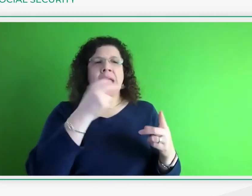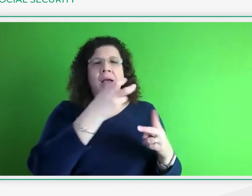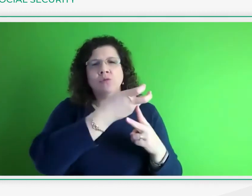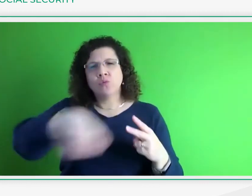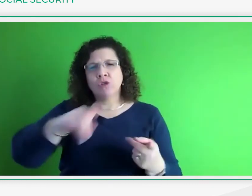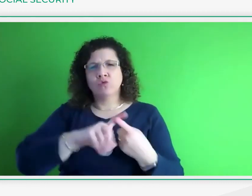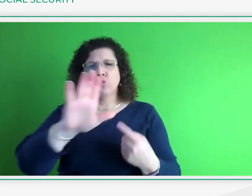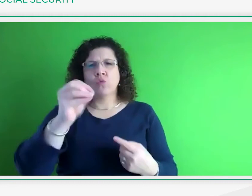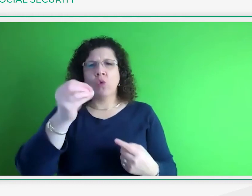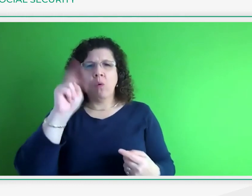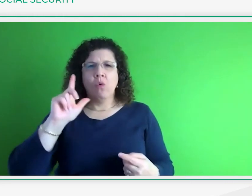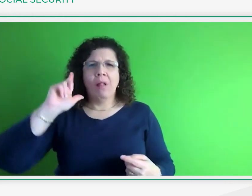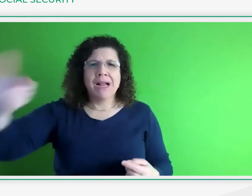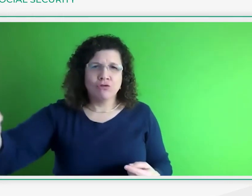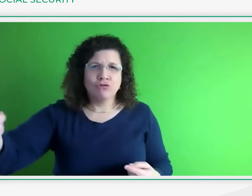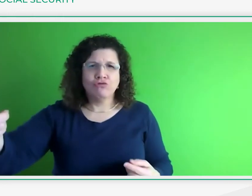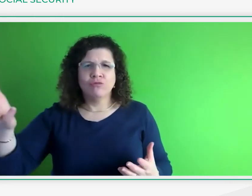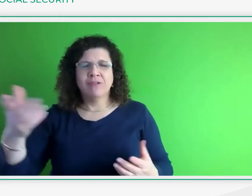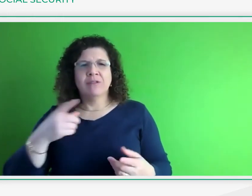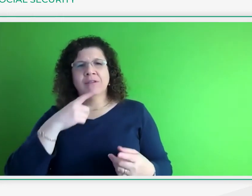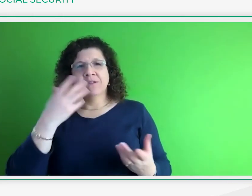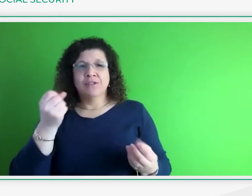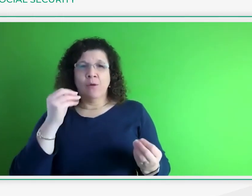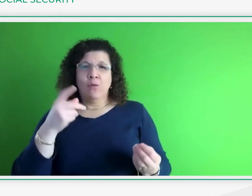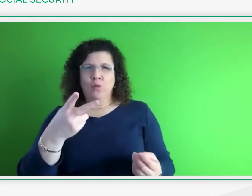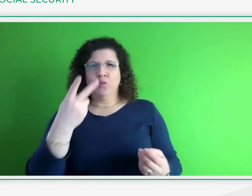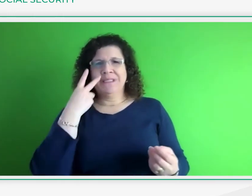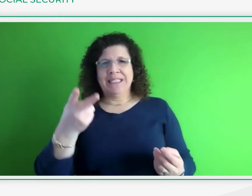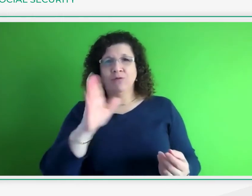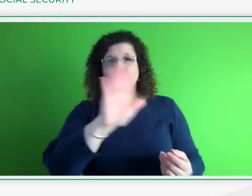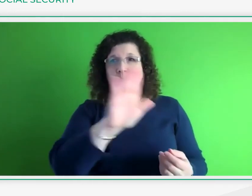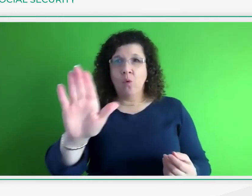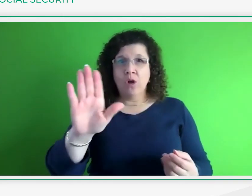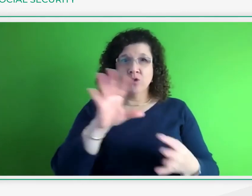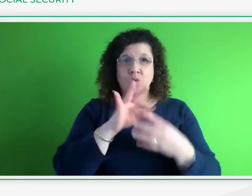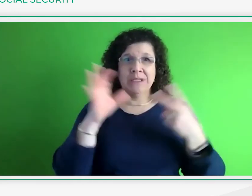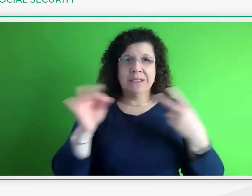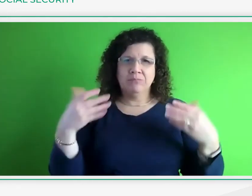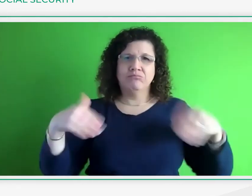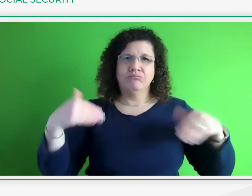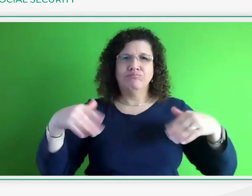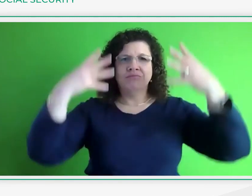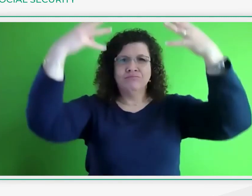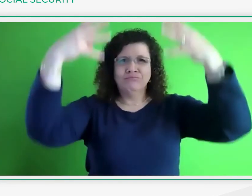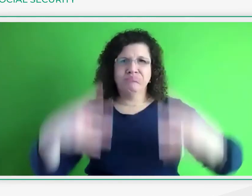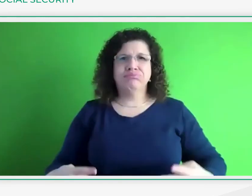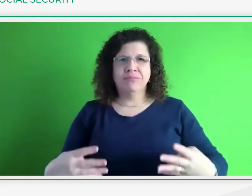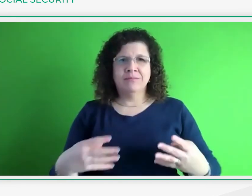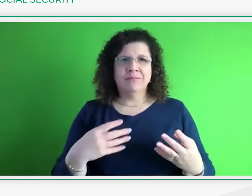then switch over to your own benefits at a later time. So you can see your options here.